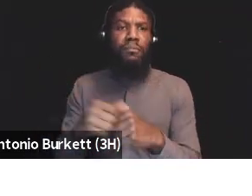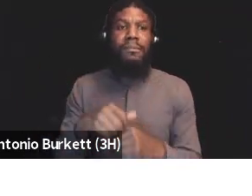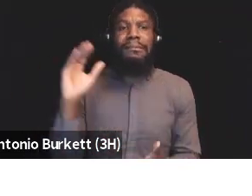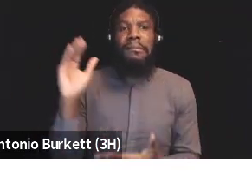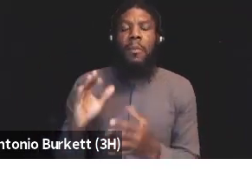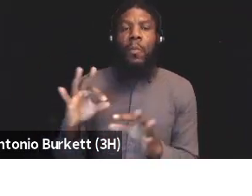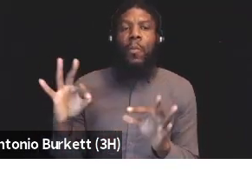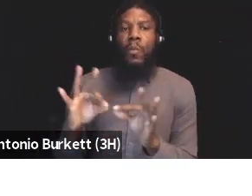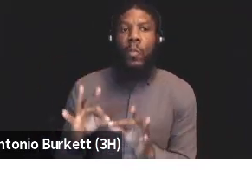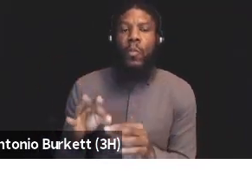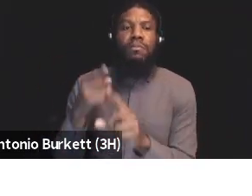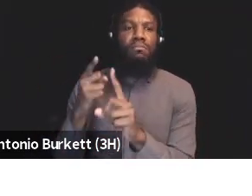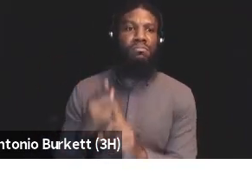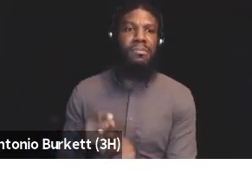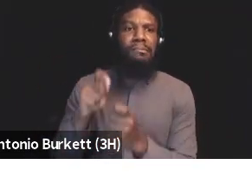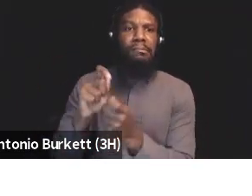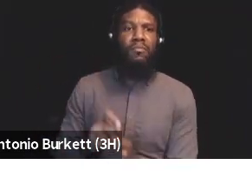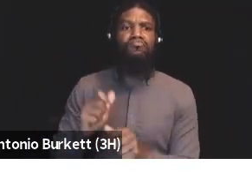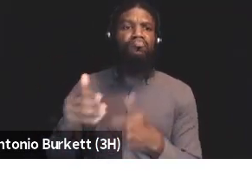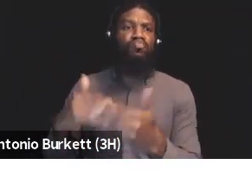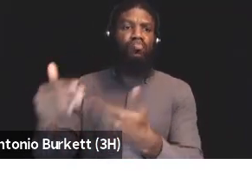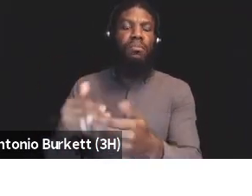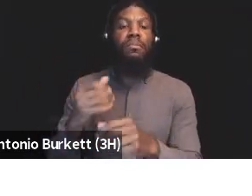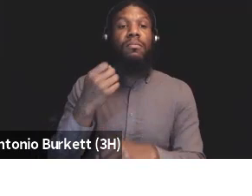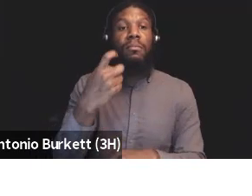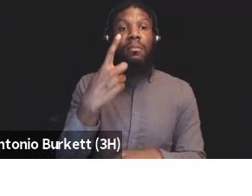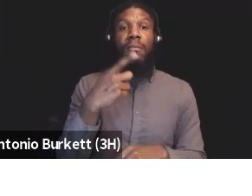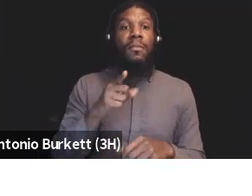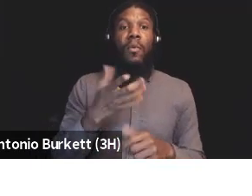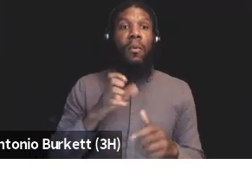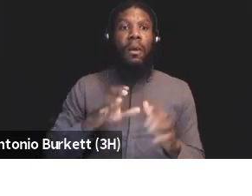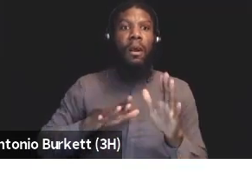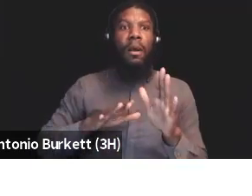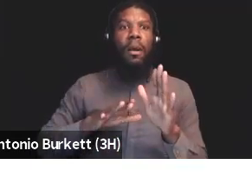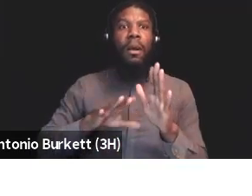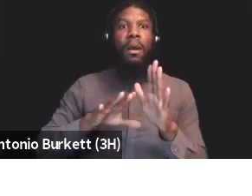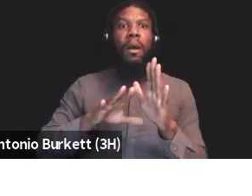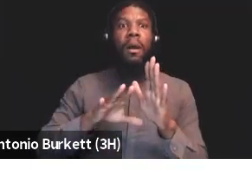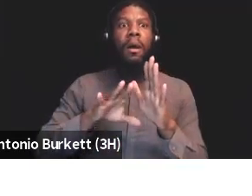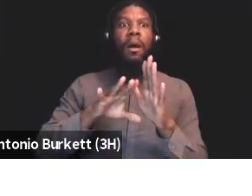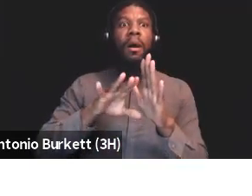Finally, it's important to avoid uptalk sentences or clauses that end like a question and have a